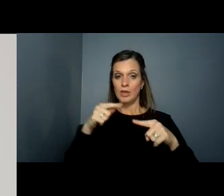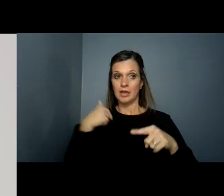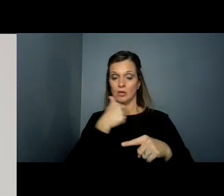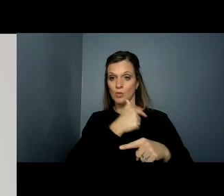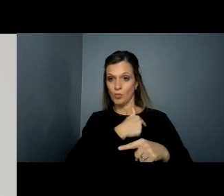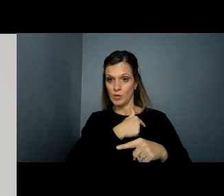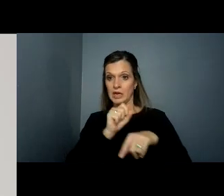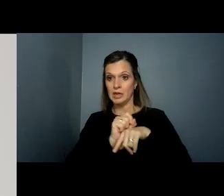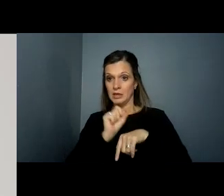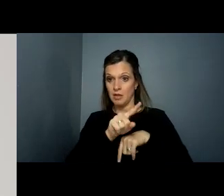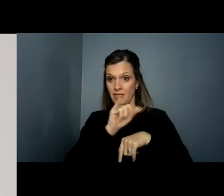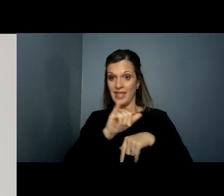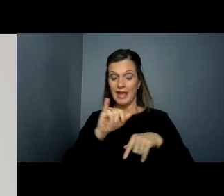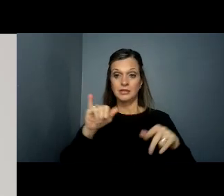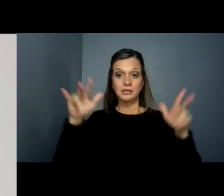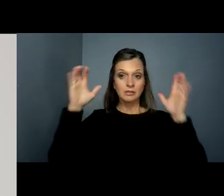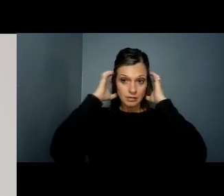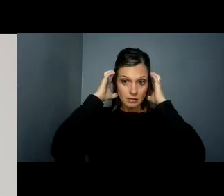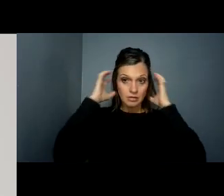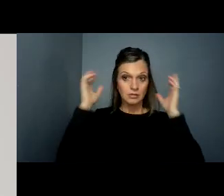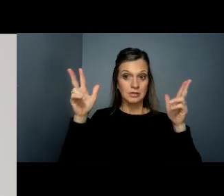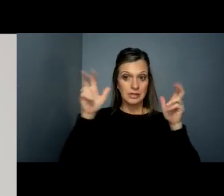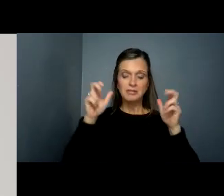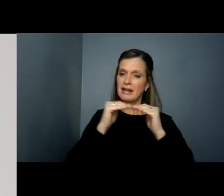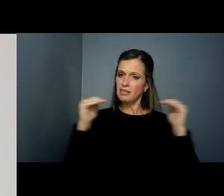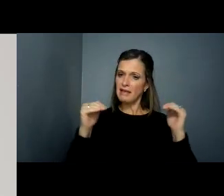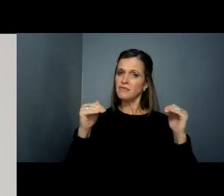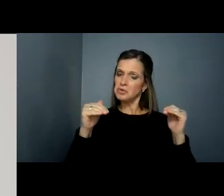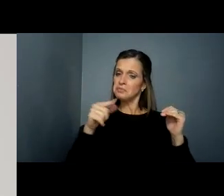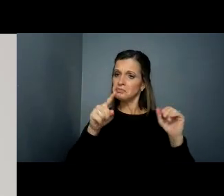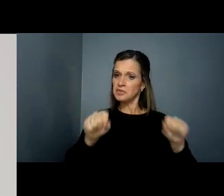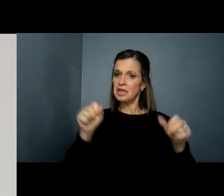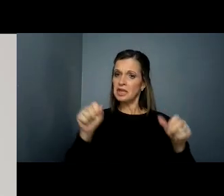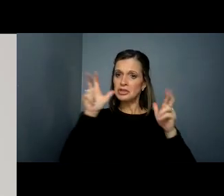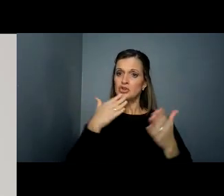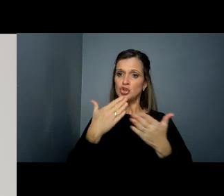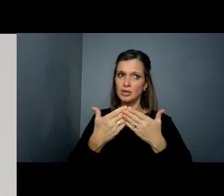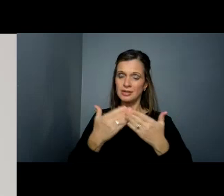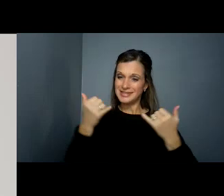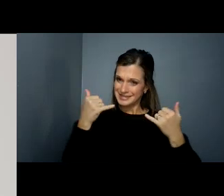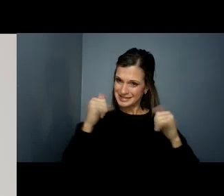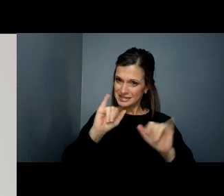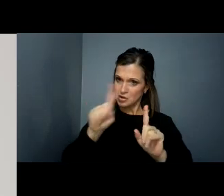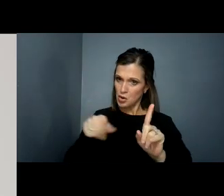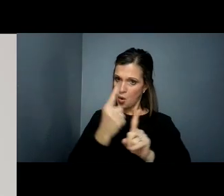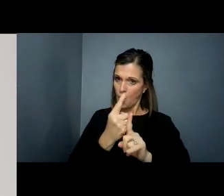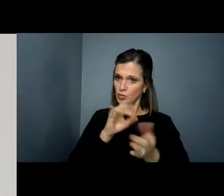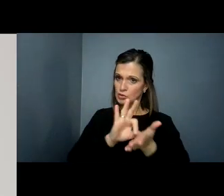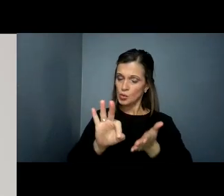a level that they can hear good, they still only got 64 and 68%.